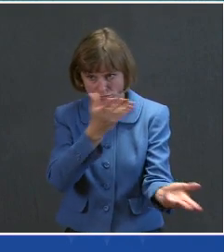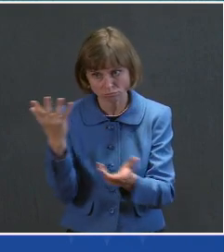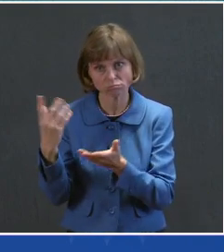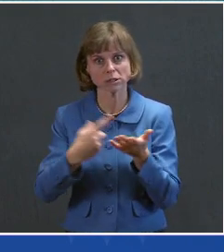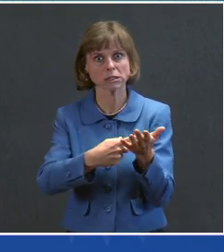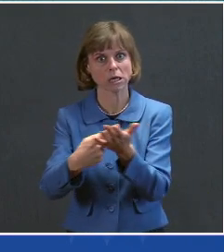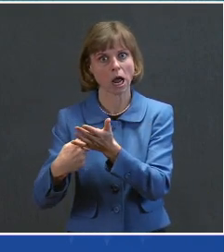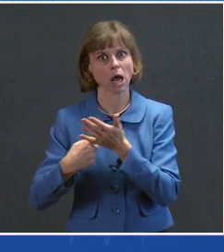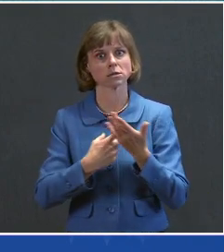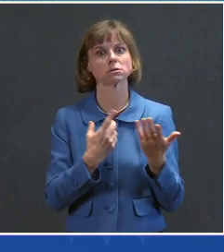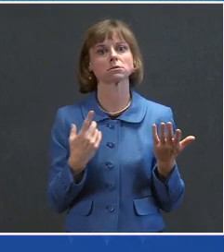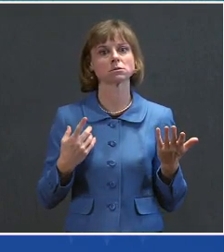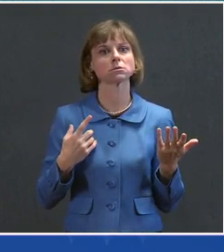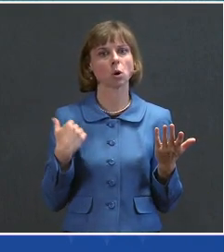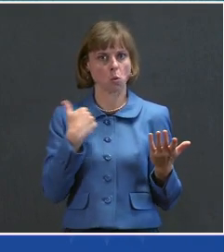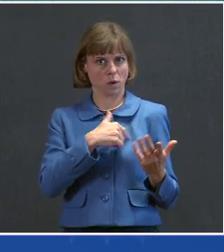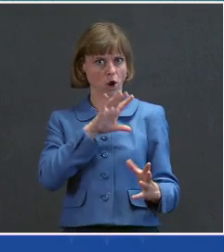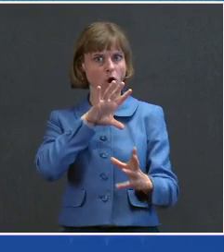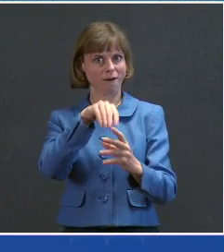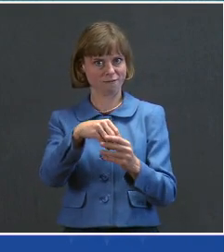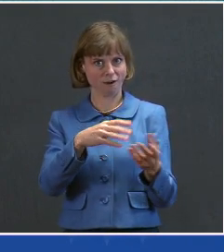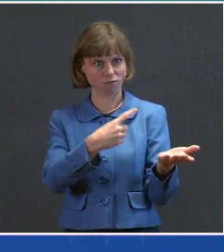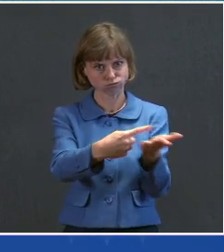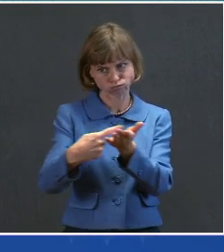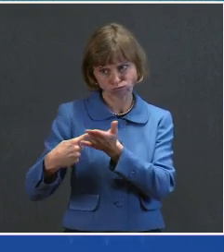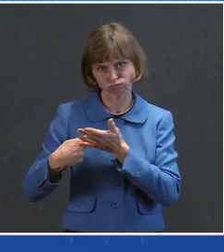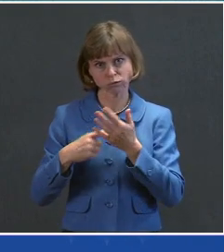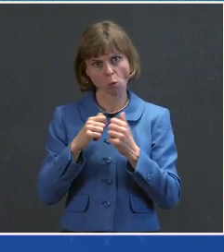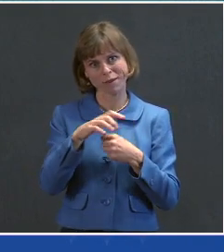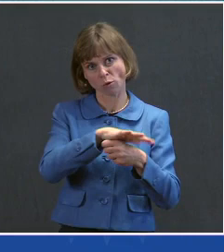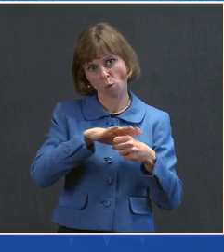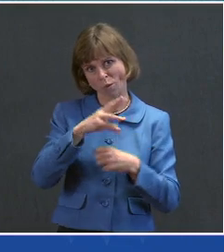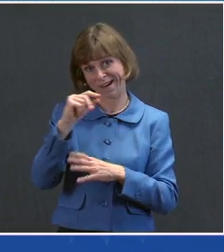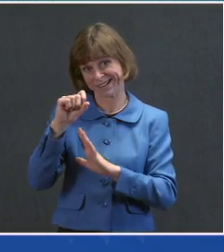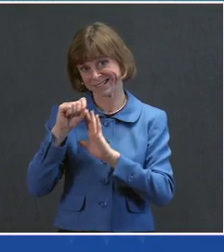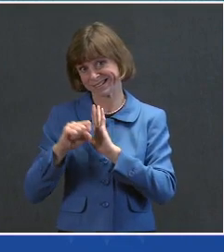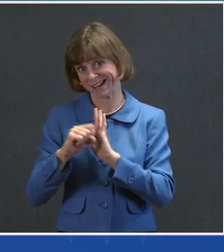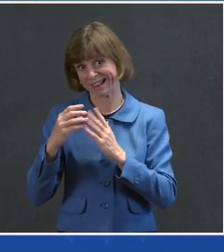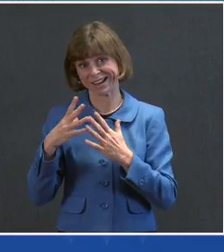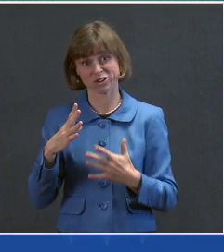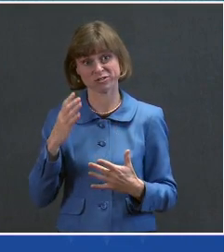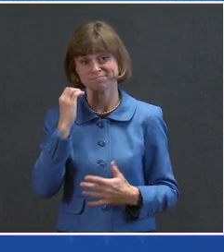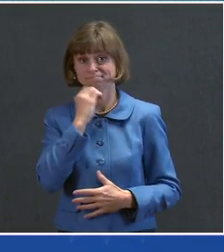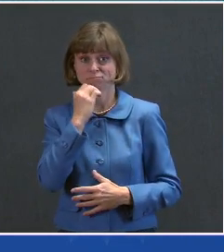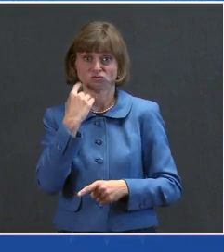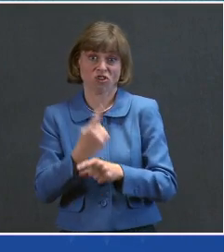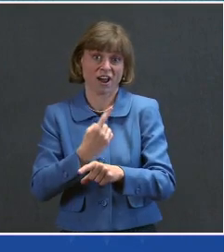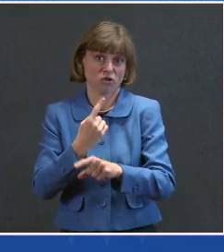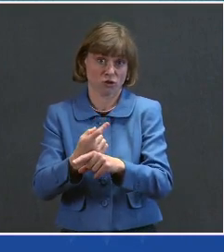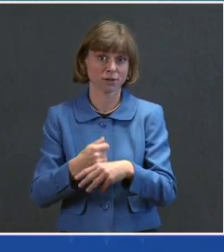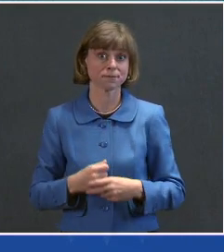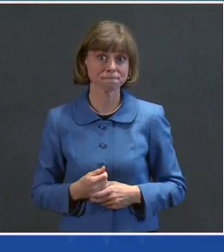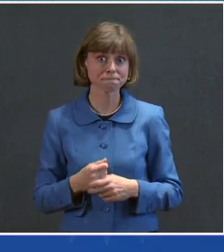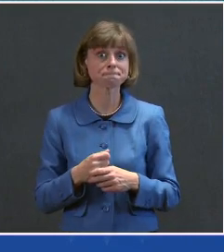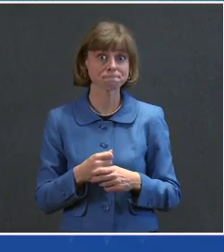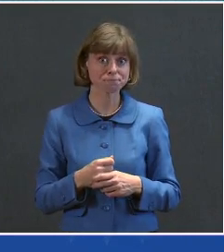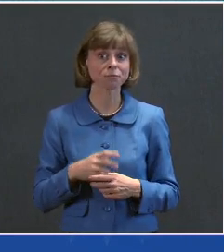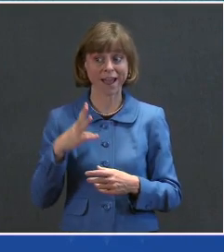We're also involved and engaged with local and state leaders on a regular basis. And certainly mobile vaccination sites,